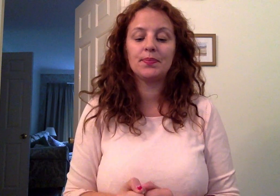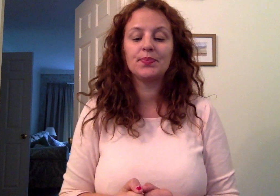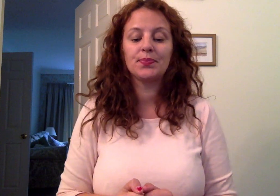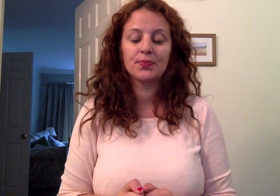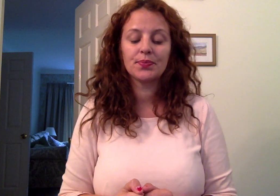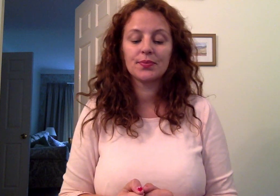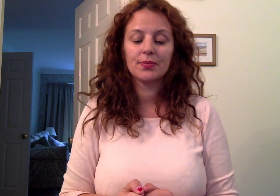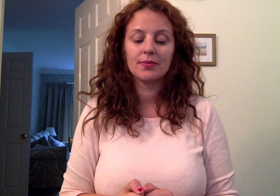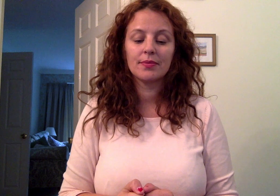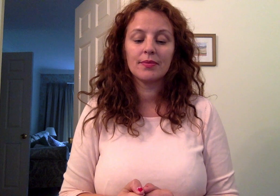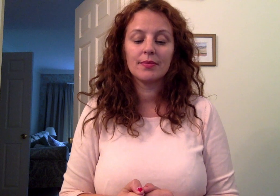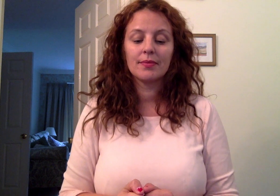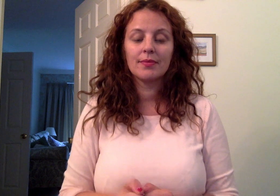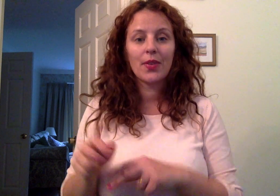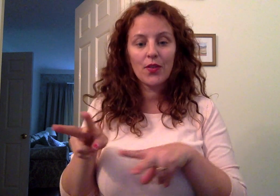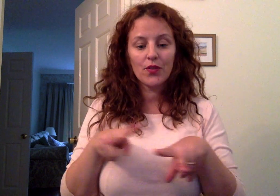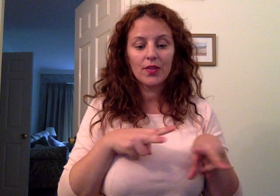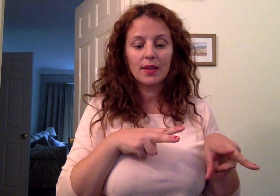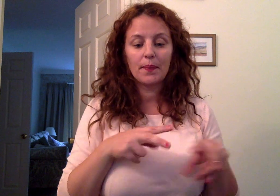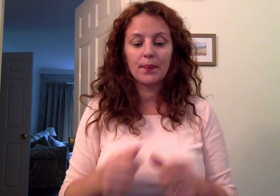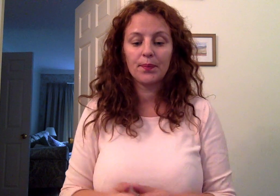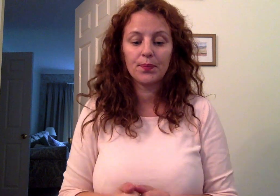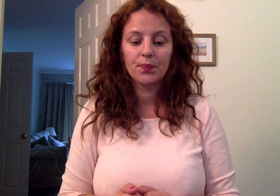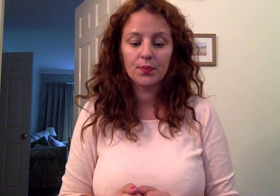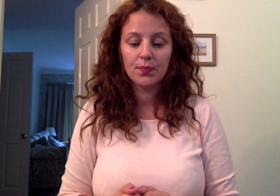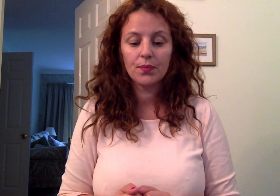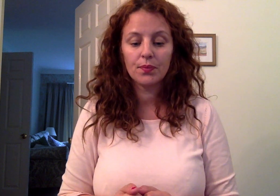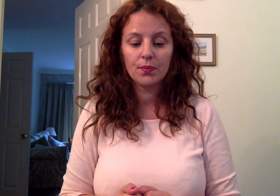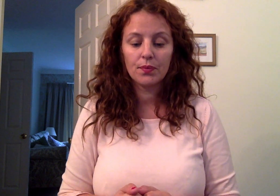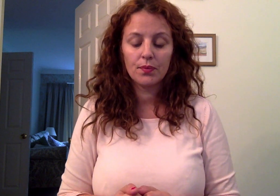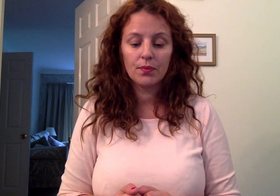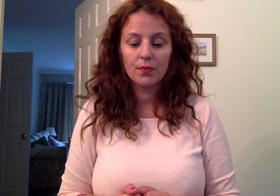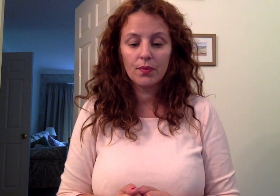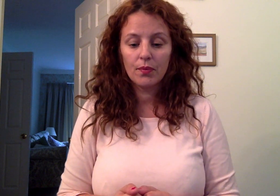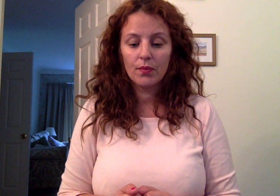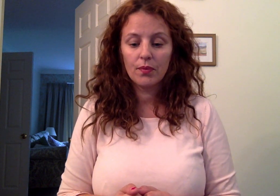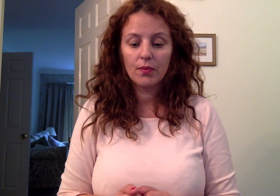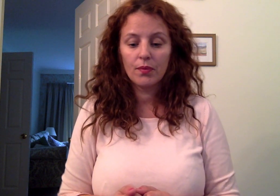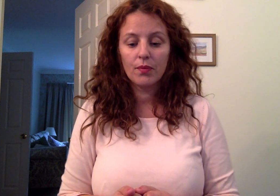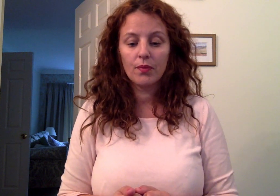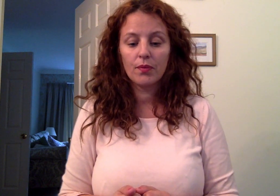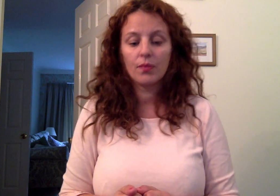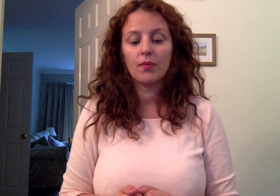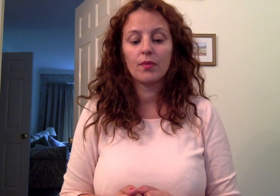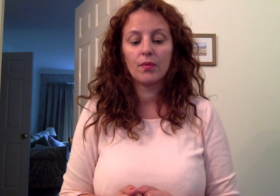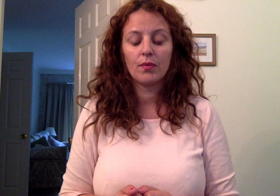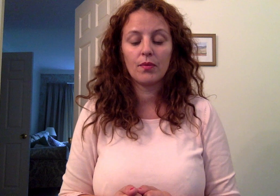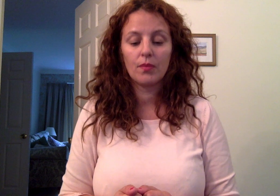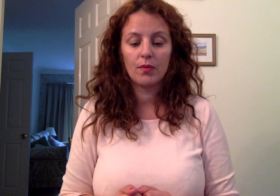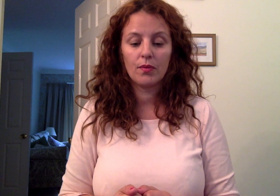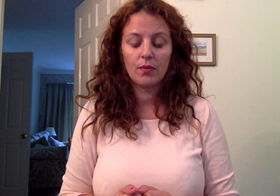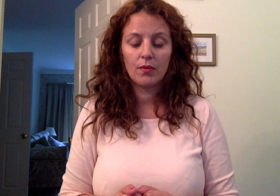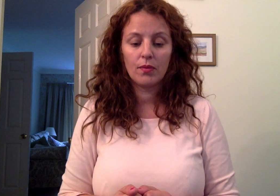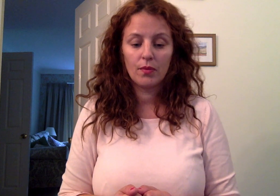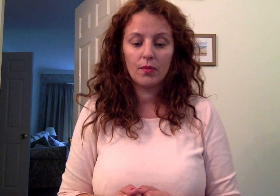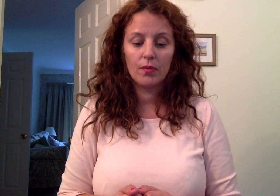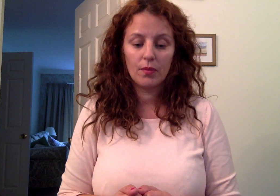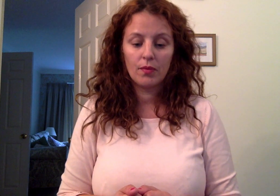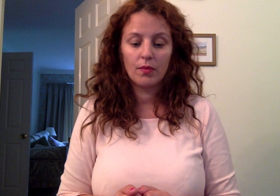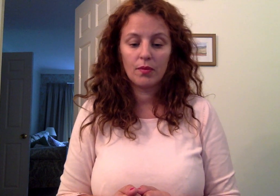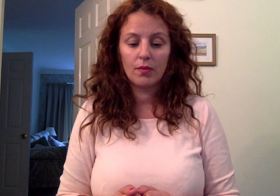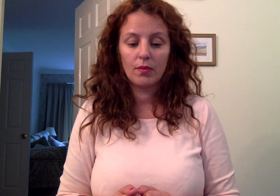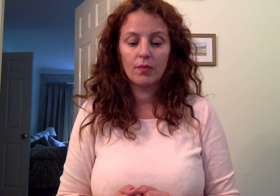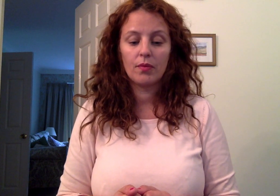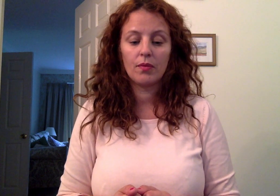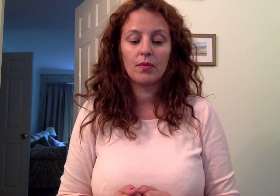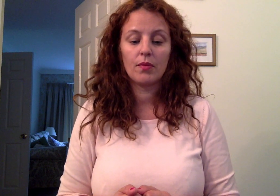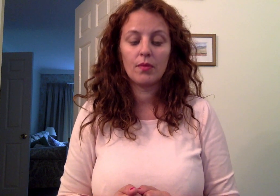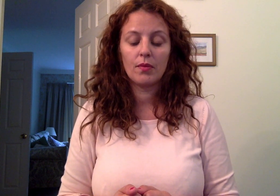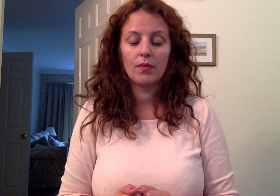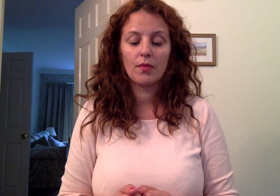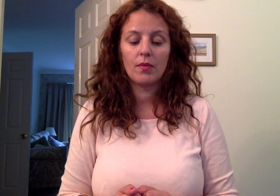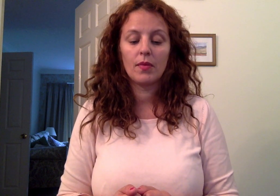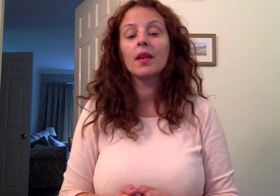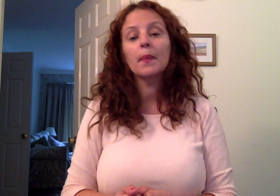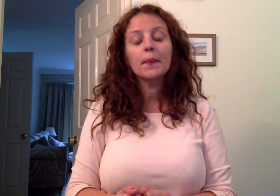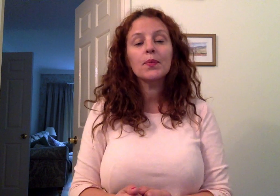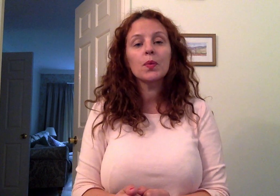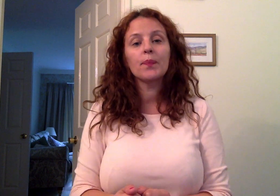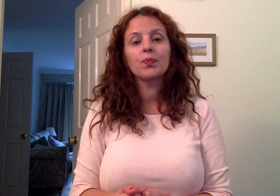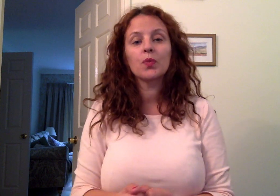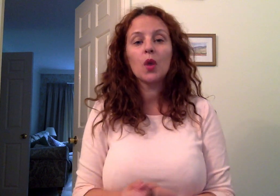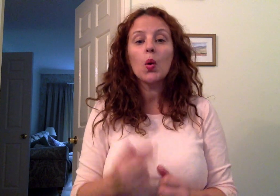My sister qualified as a nurse in 2005 and now she cares for people that have dementia.